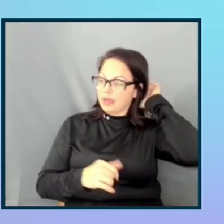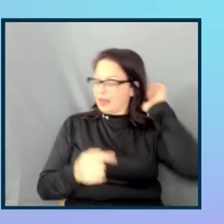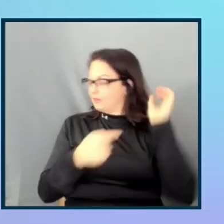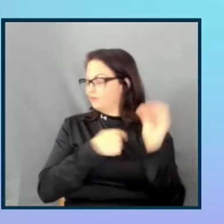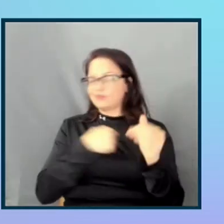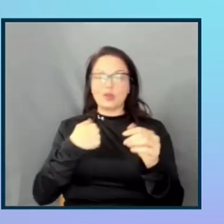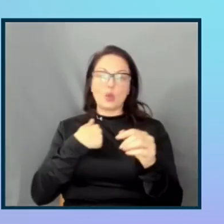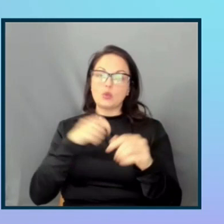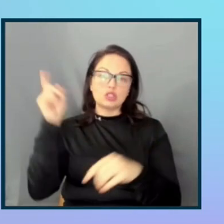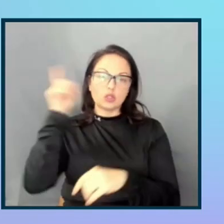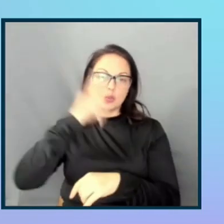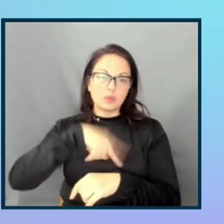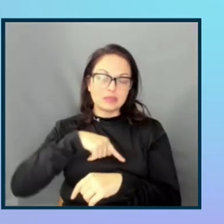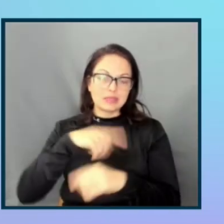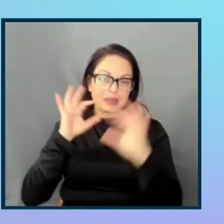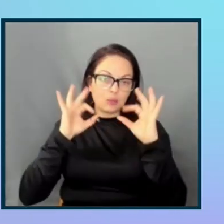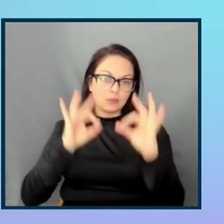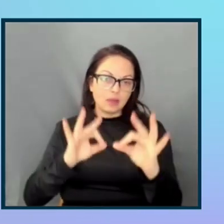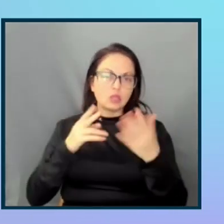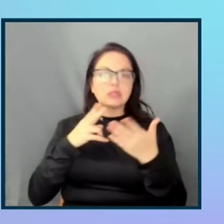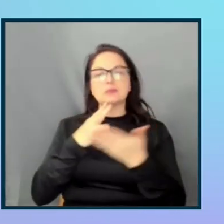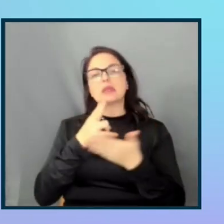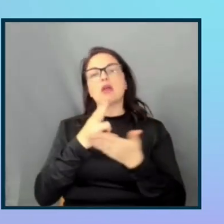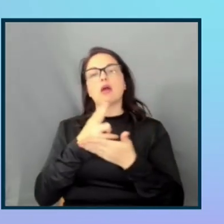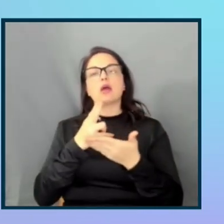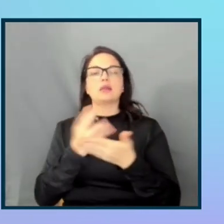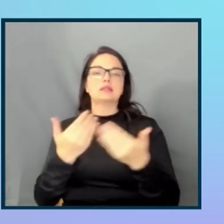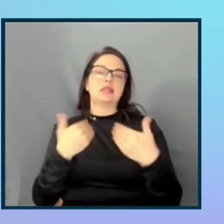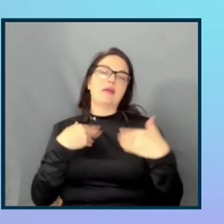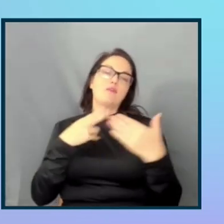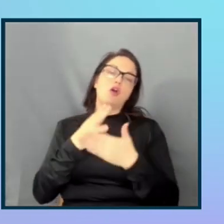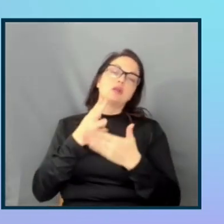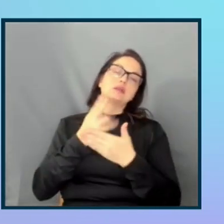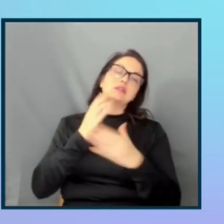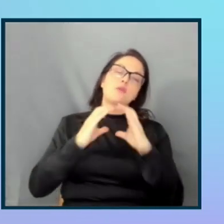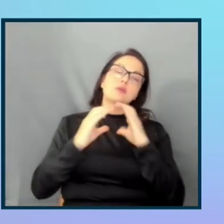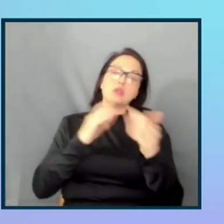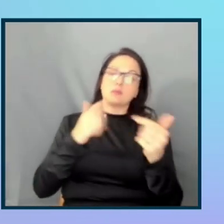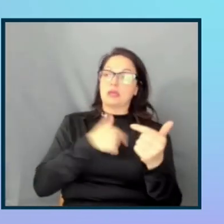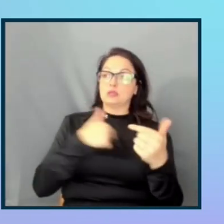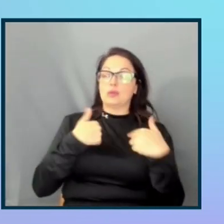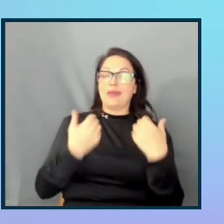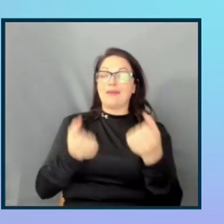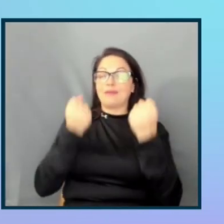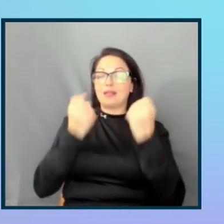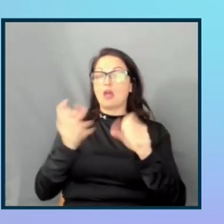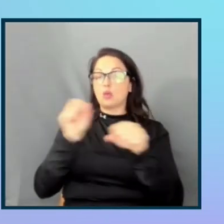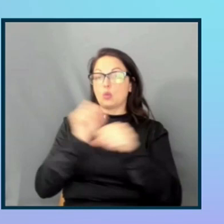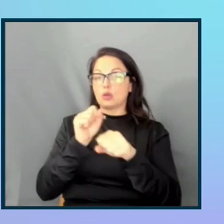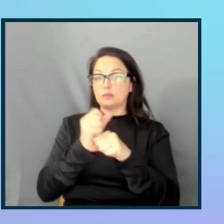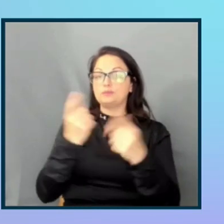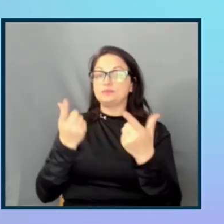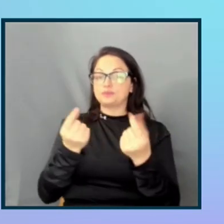So let's be honest, let's have an honest conversation because we've got a lot of work to do, all of us. And a lot of the stuff which we are addressing now